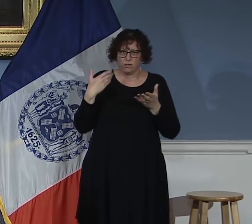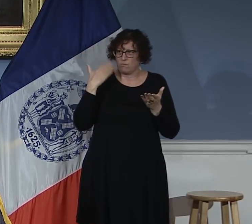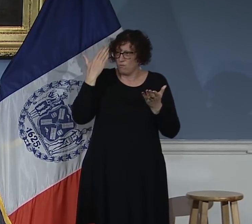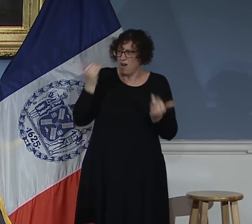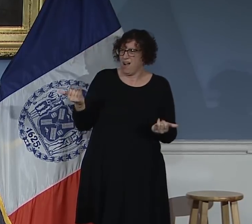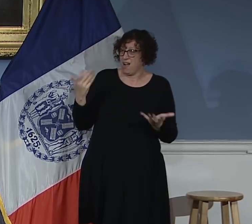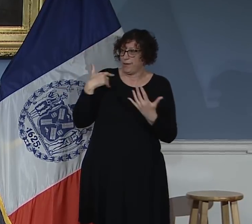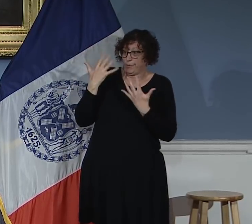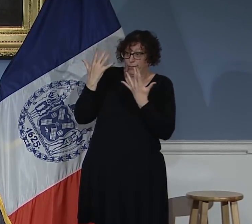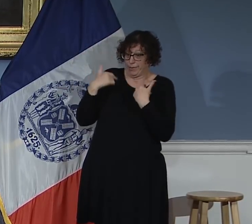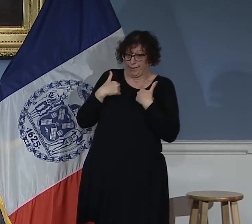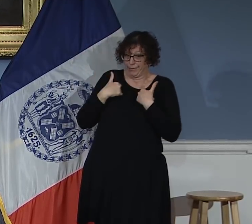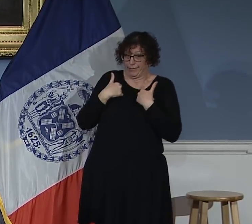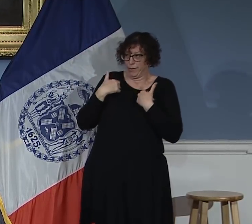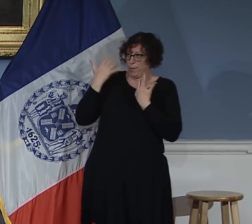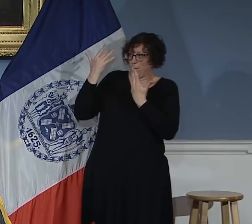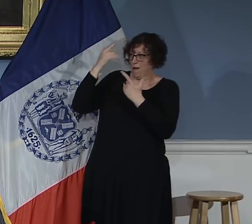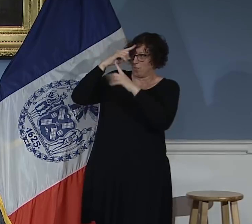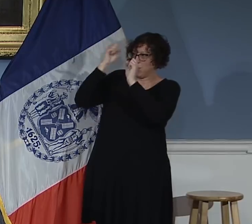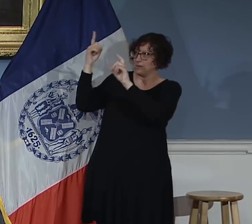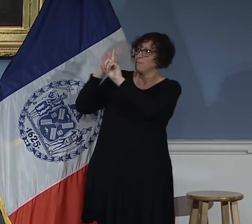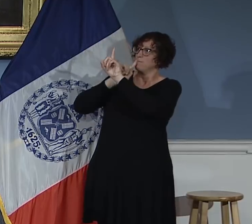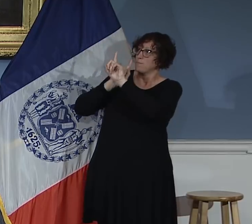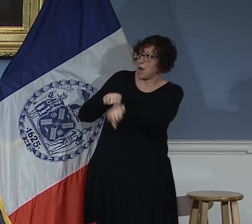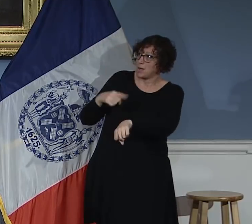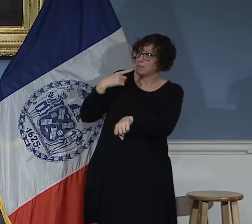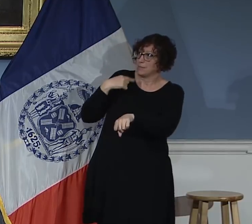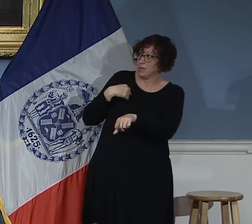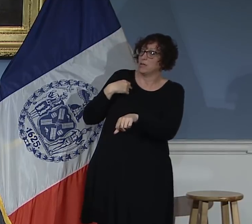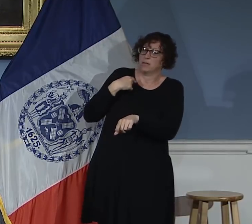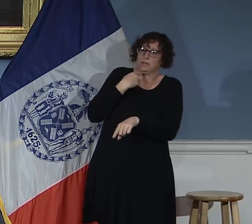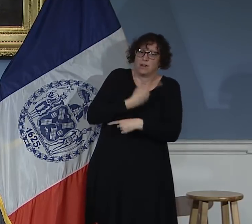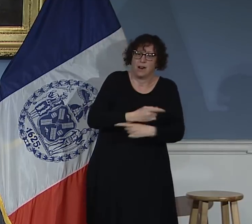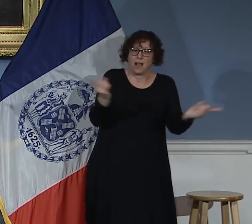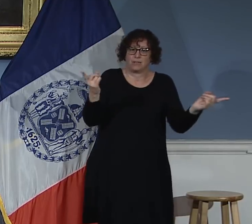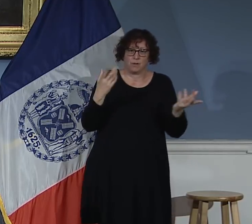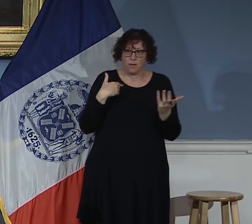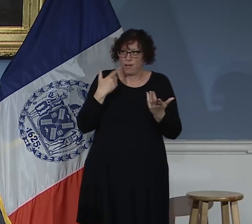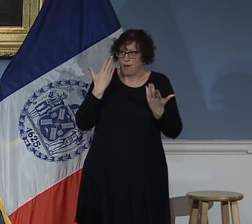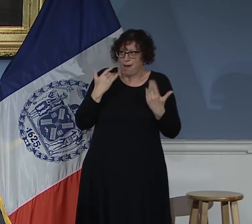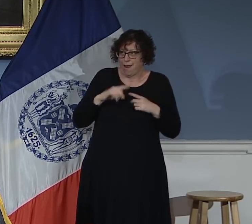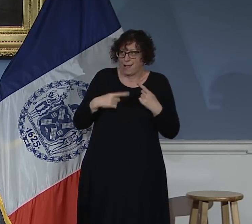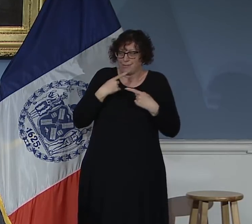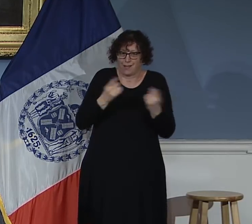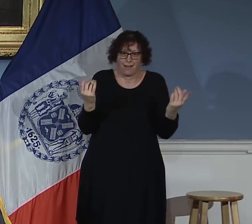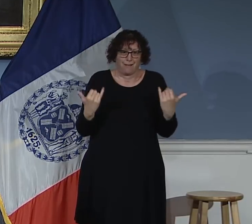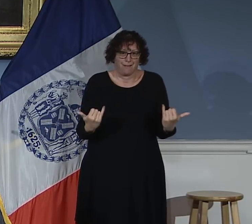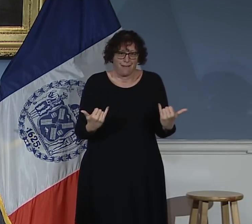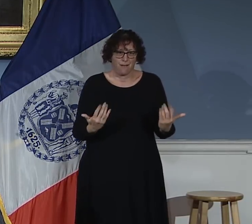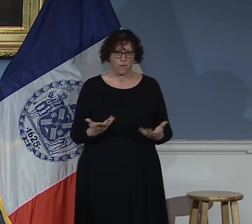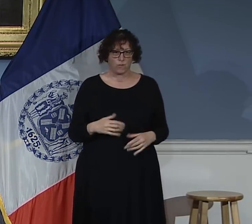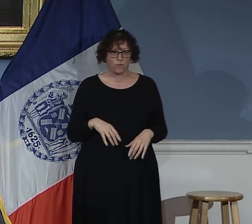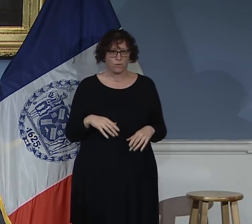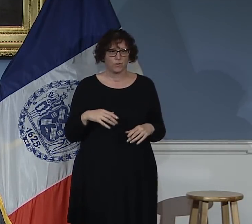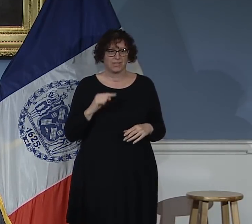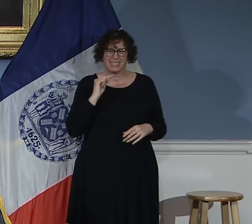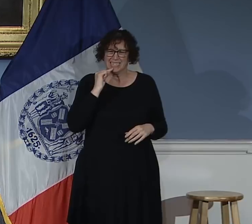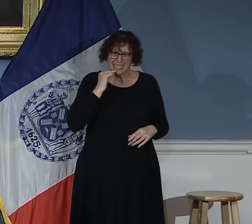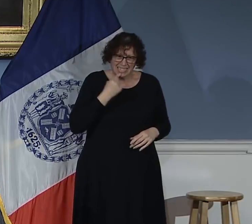WOULD HAVE HESITATED TO MOBILIZE OUR MILITARY IN THIS KIND OF CRISIS WHEN WE'RE NOT IN ARWTMEI I NTH E